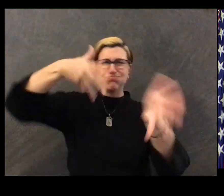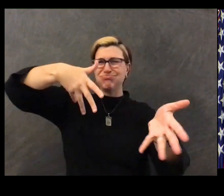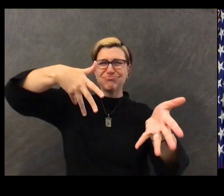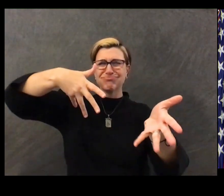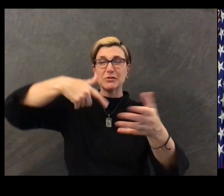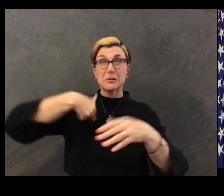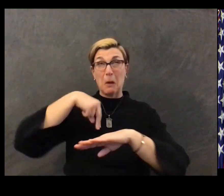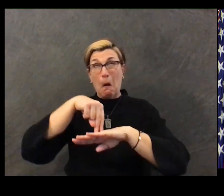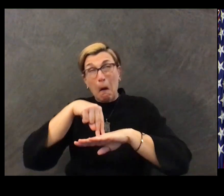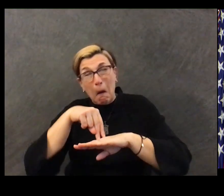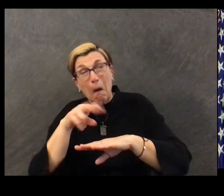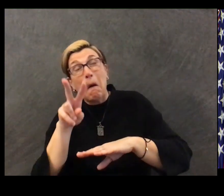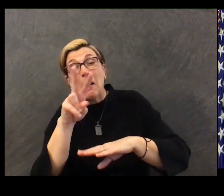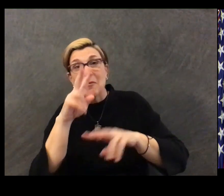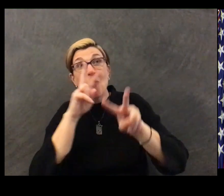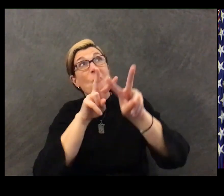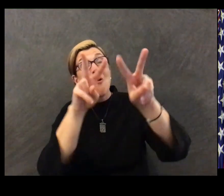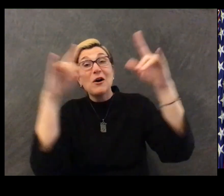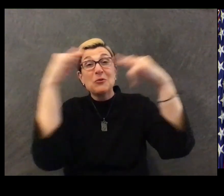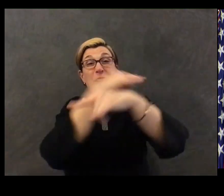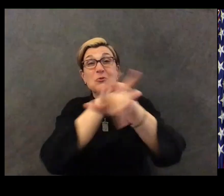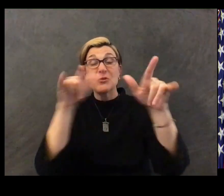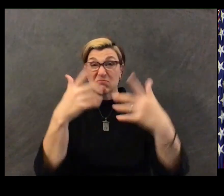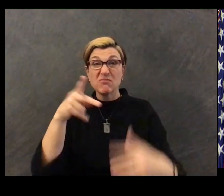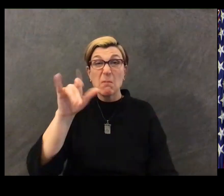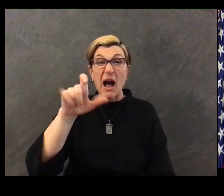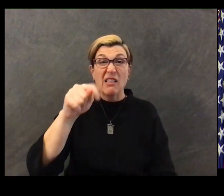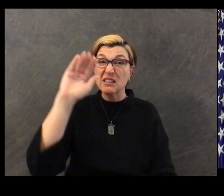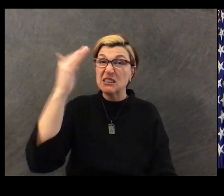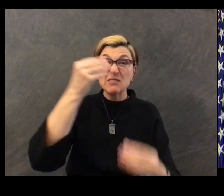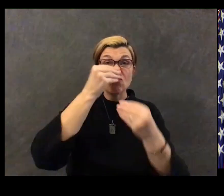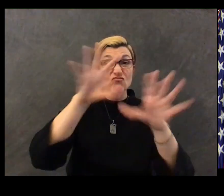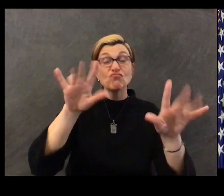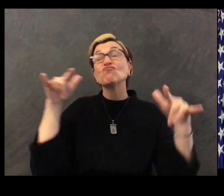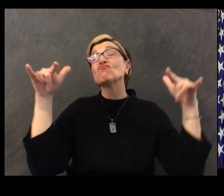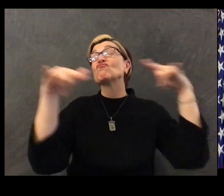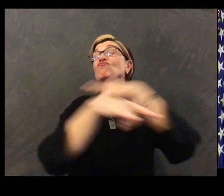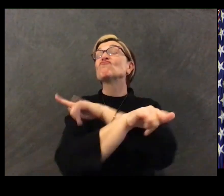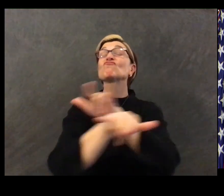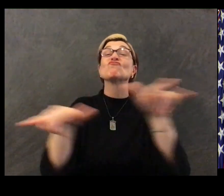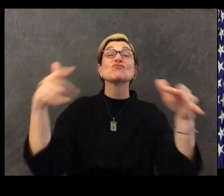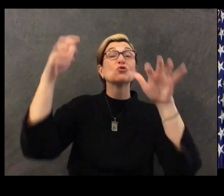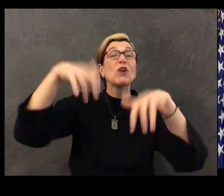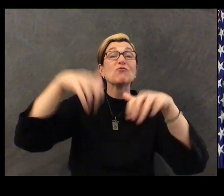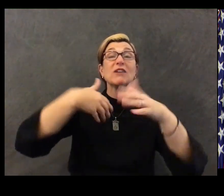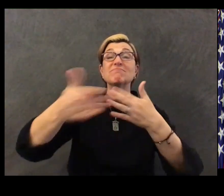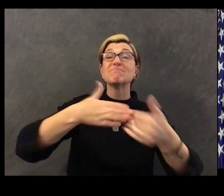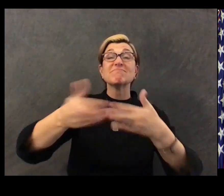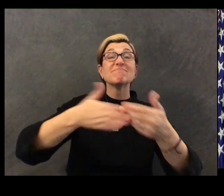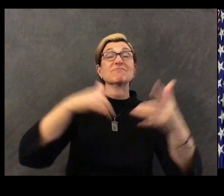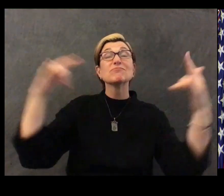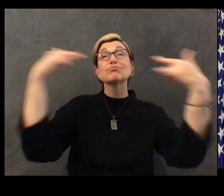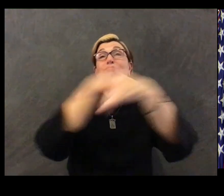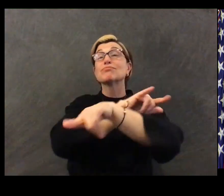amazing success didn't bother the the pilots didn't borrow the the military didn't bother the the crews that we had there so we're gonna be doing that again